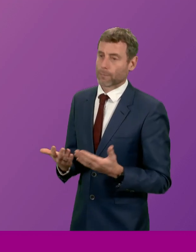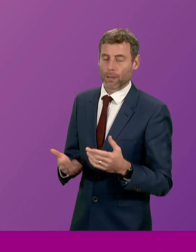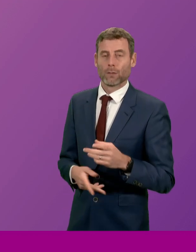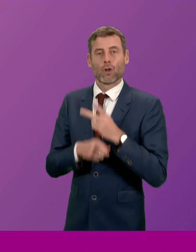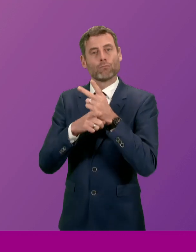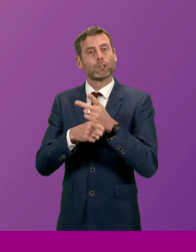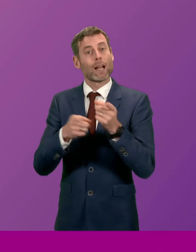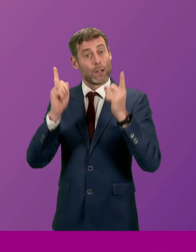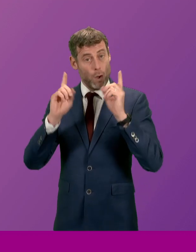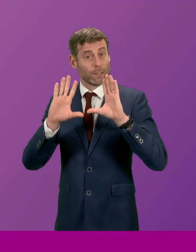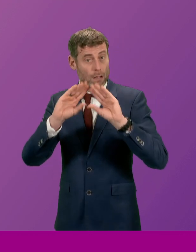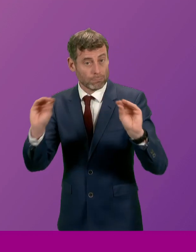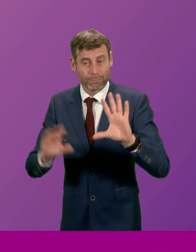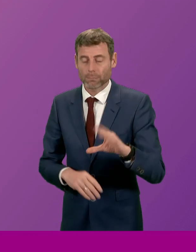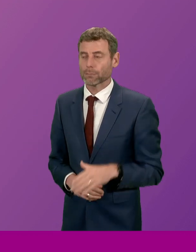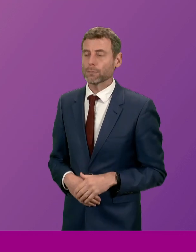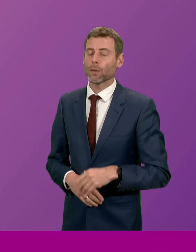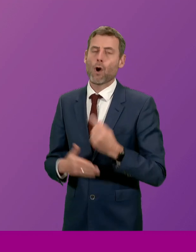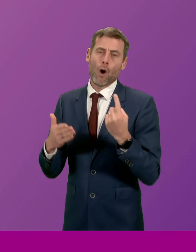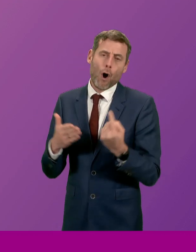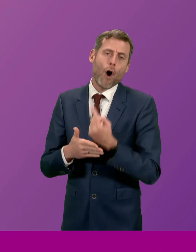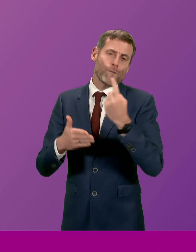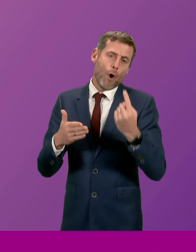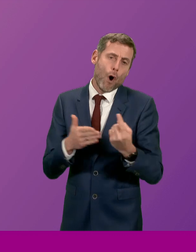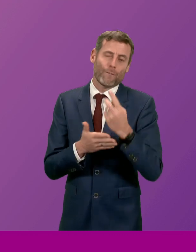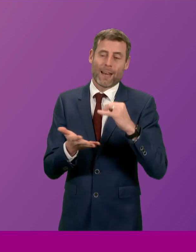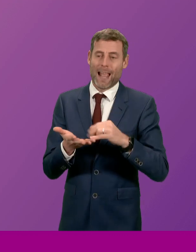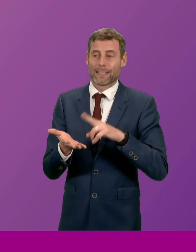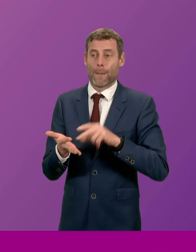Too many times in the chamber we have heard the Scottish National Party dismiss concerns about the